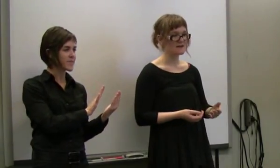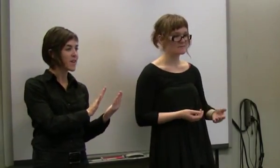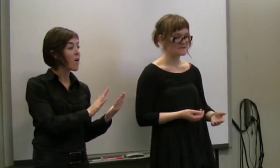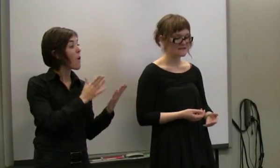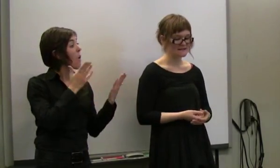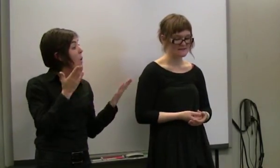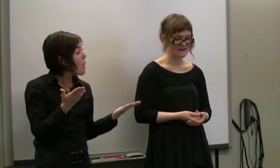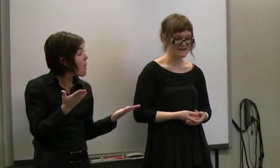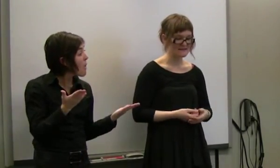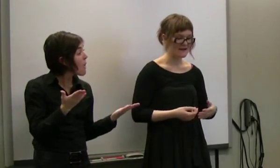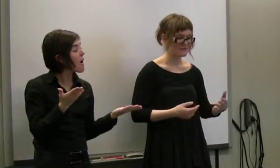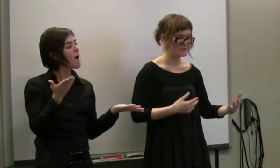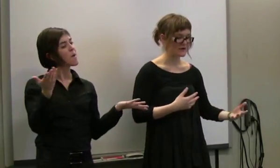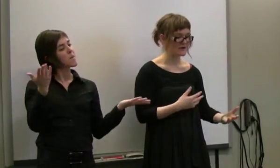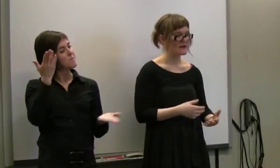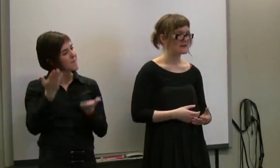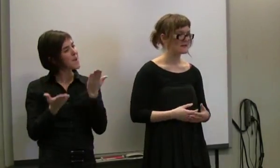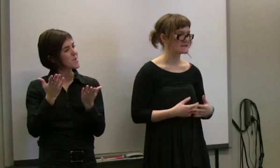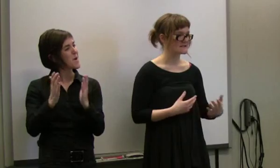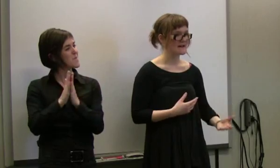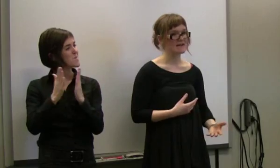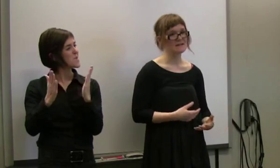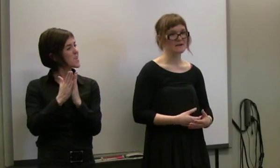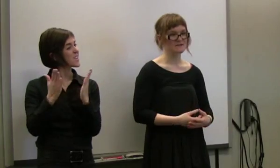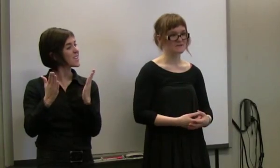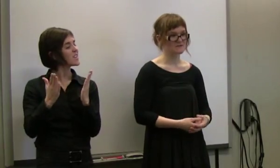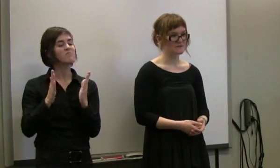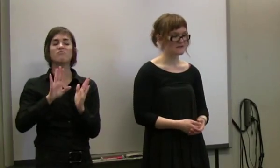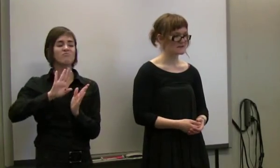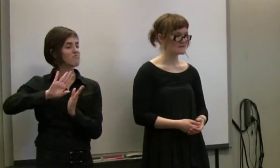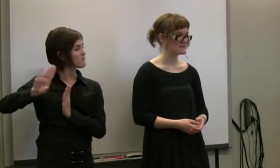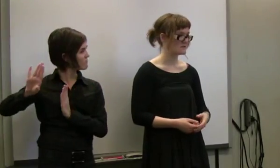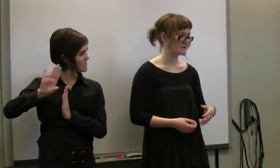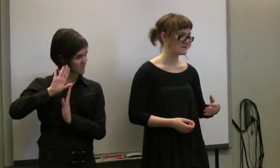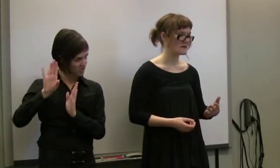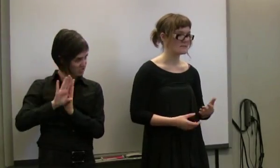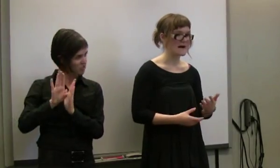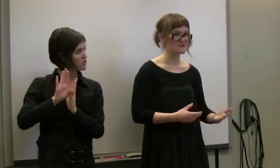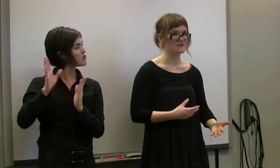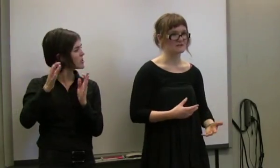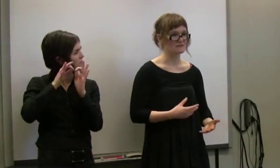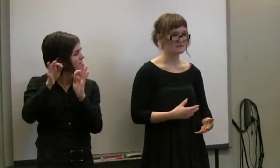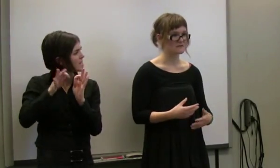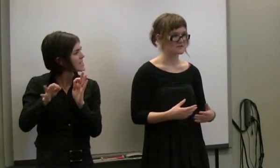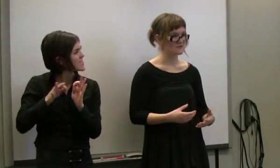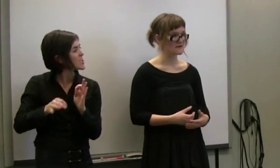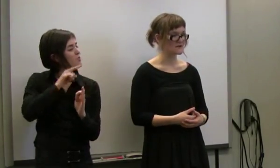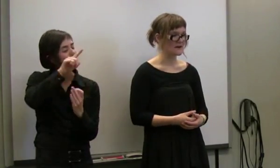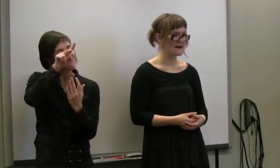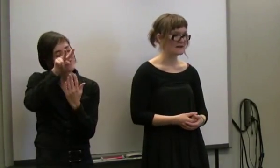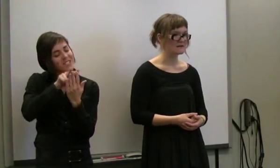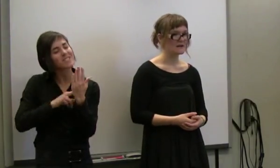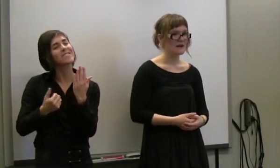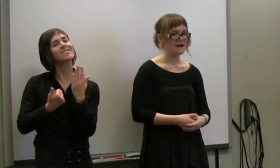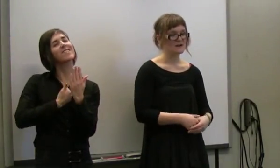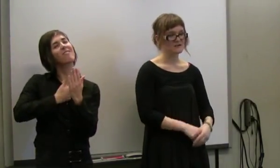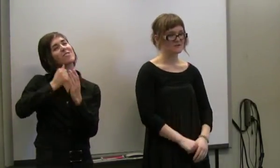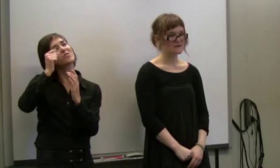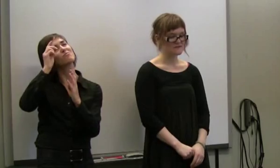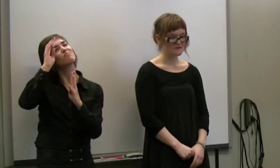Sometimes it is nice to have a book that does not have any pictures